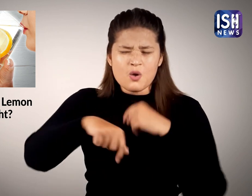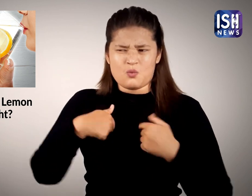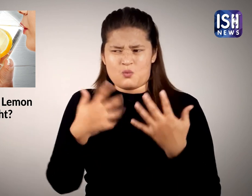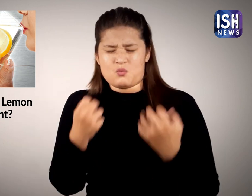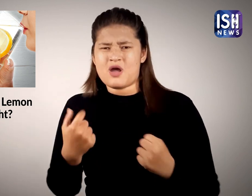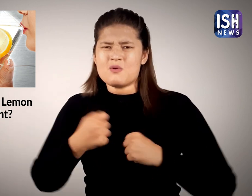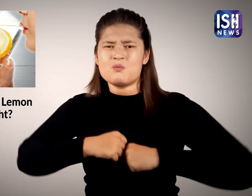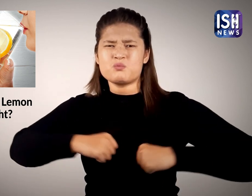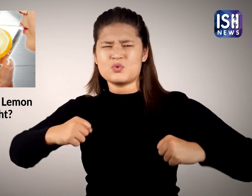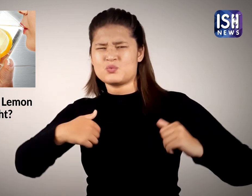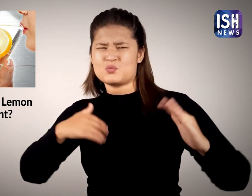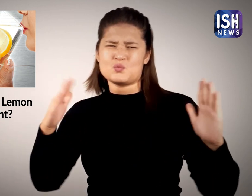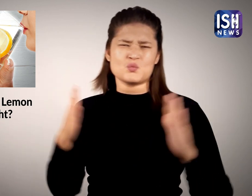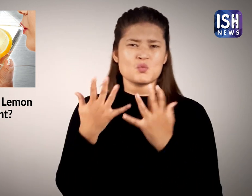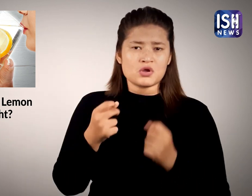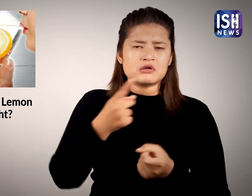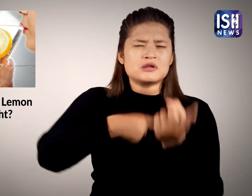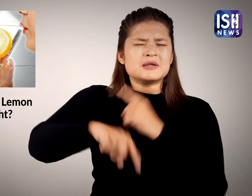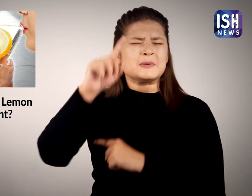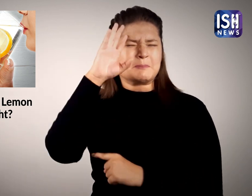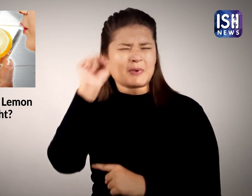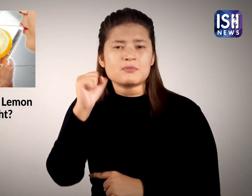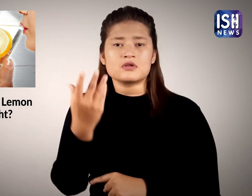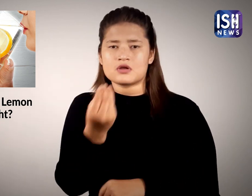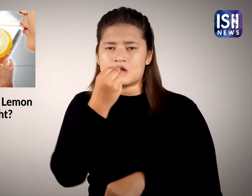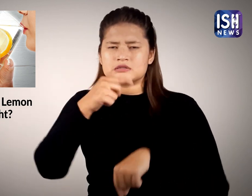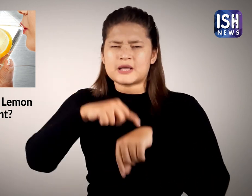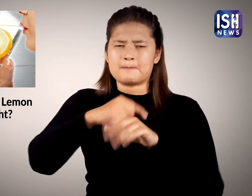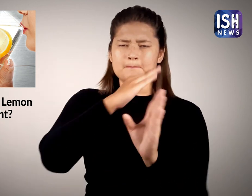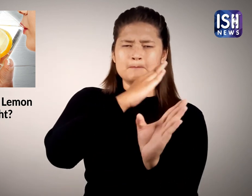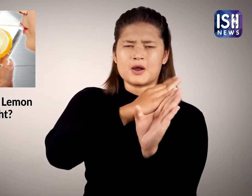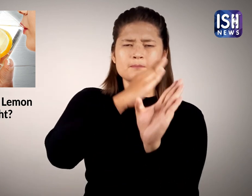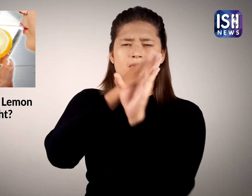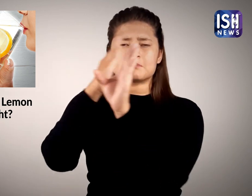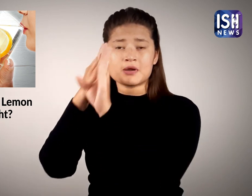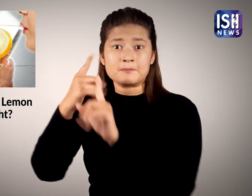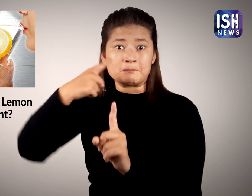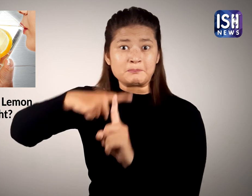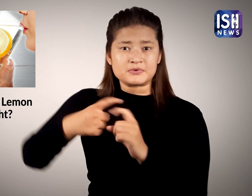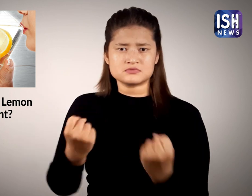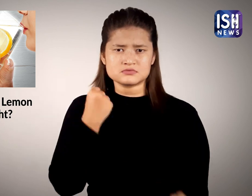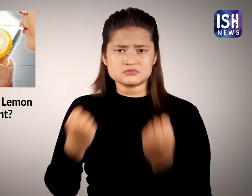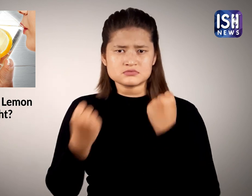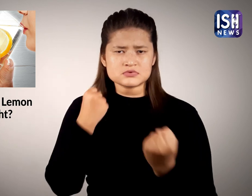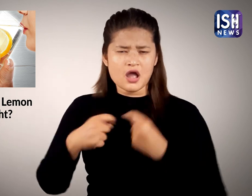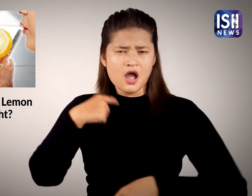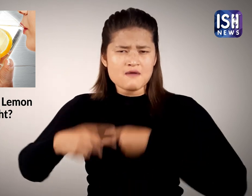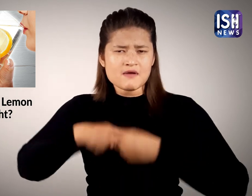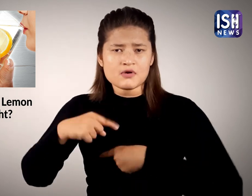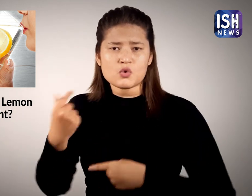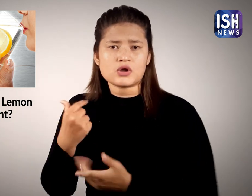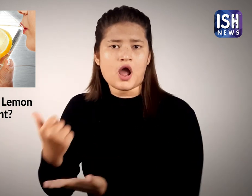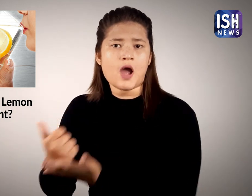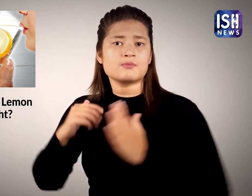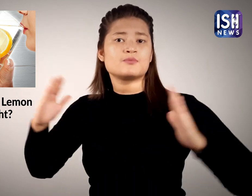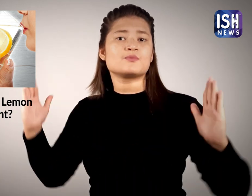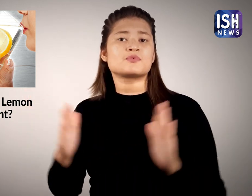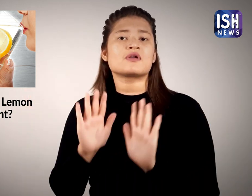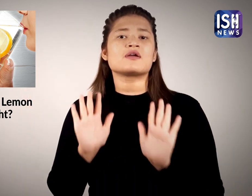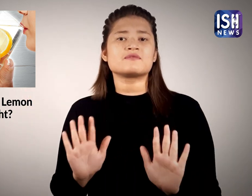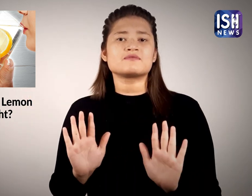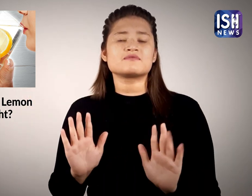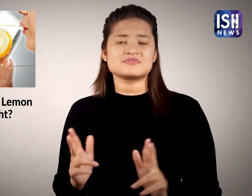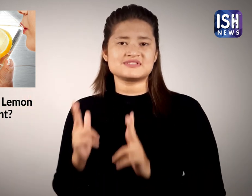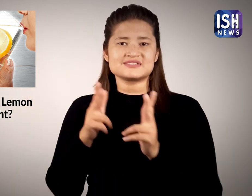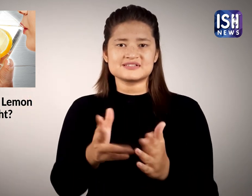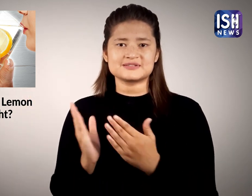To lose weight you have to eat well and exercise regularly.